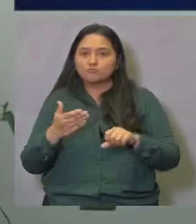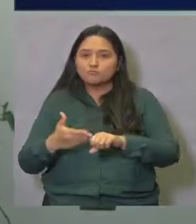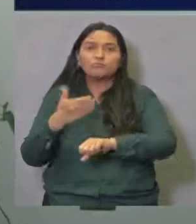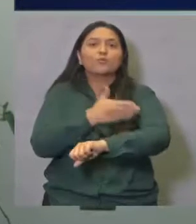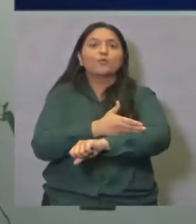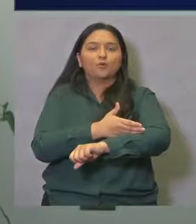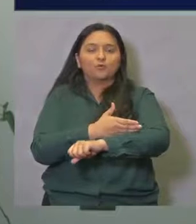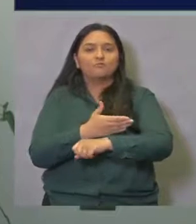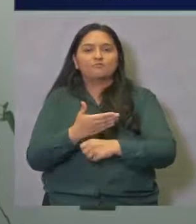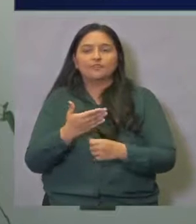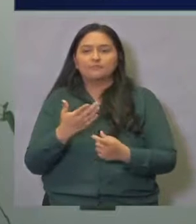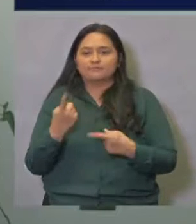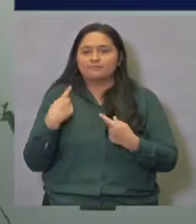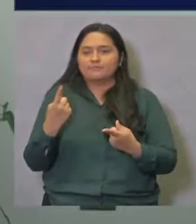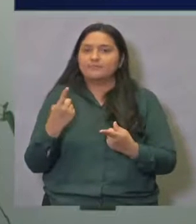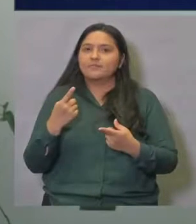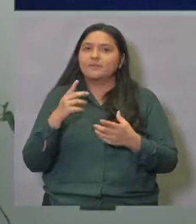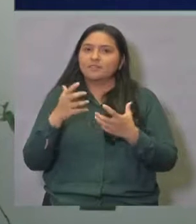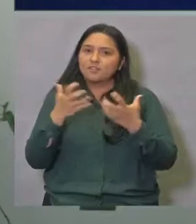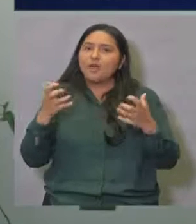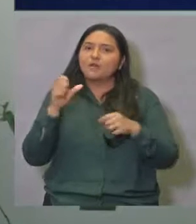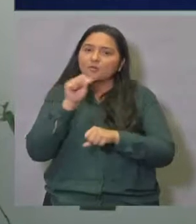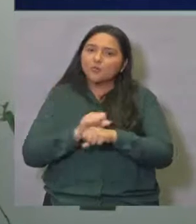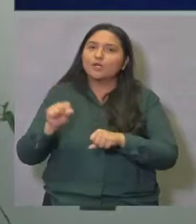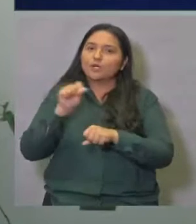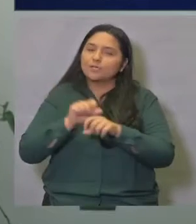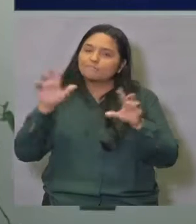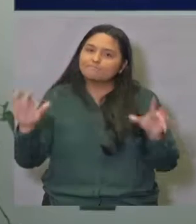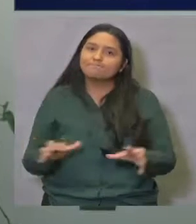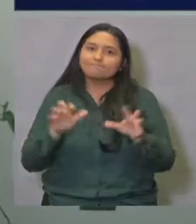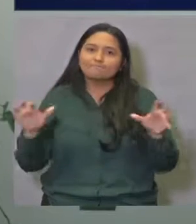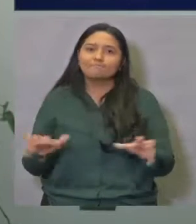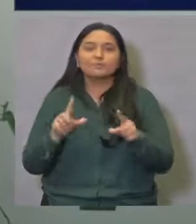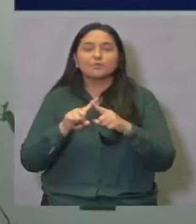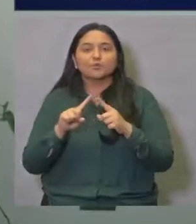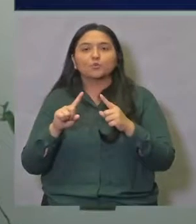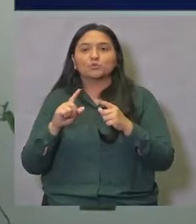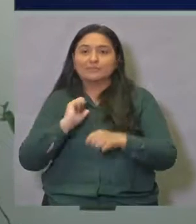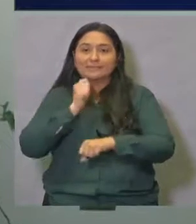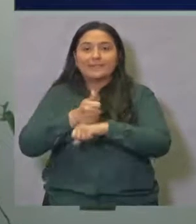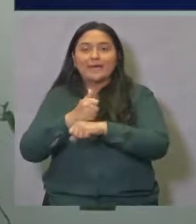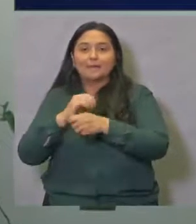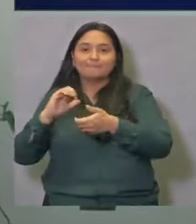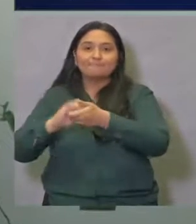MOVE FORWARD, BUILDING ON THE BEST THAT IS ALREADY HERE, WHICH